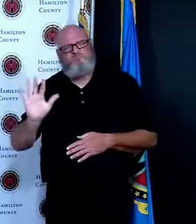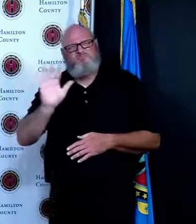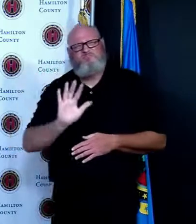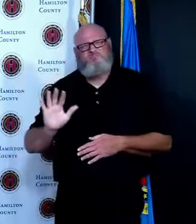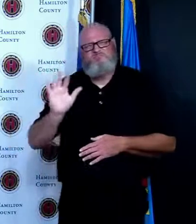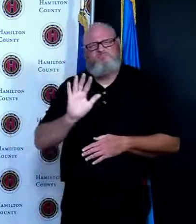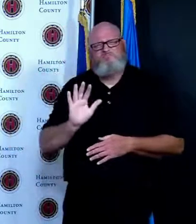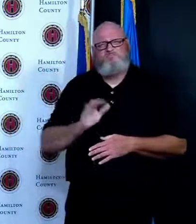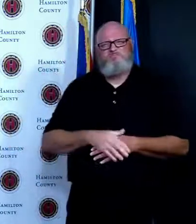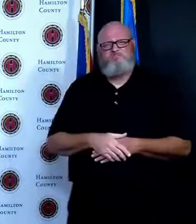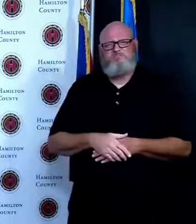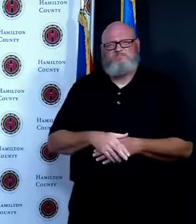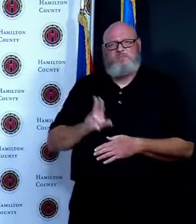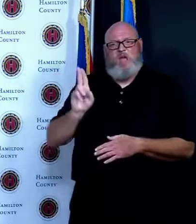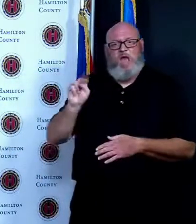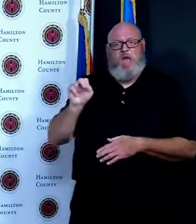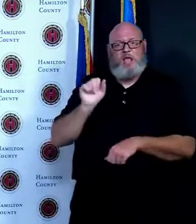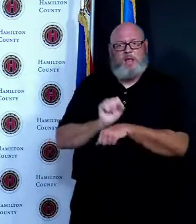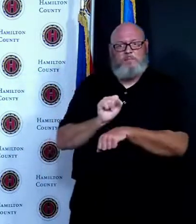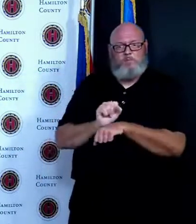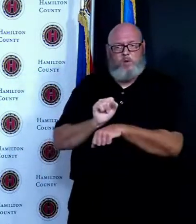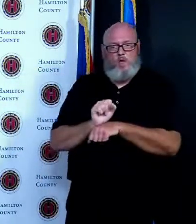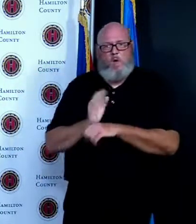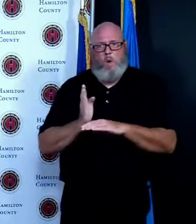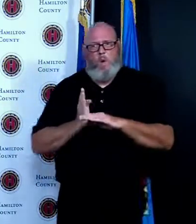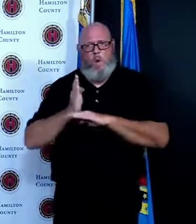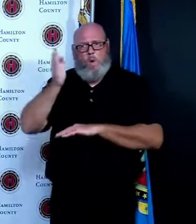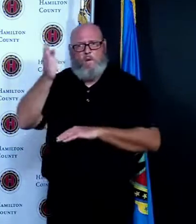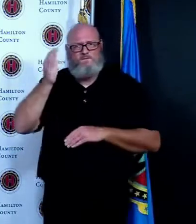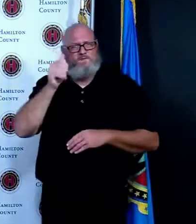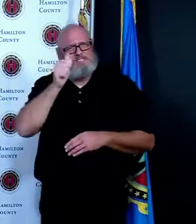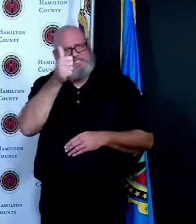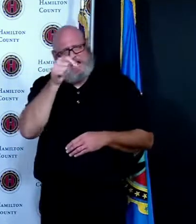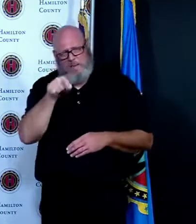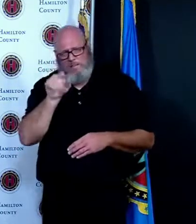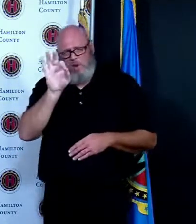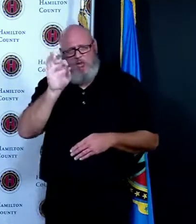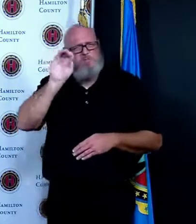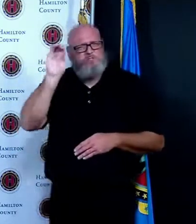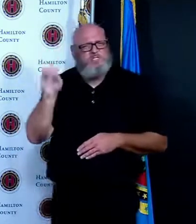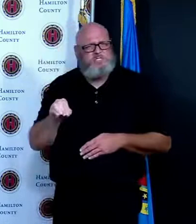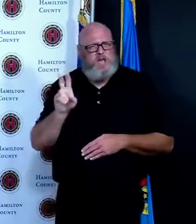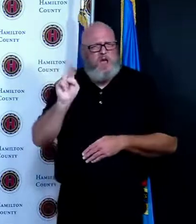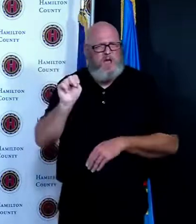over 10 percent I think it was 10.9 percent and we realized we need to we need to provide some